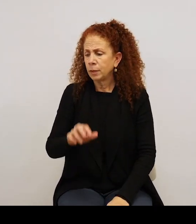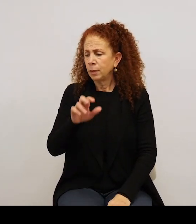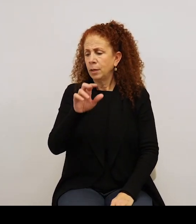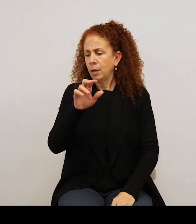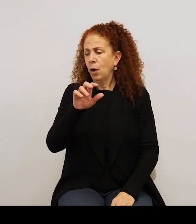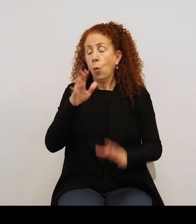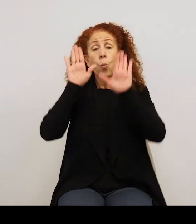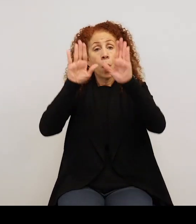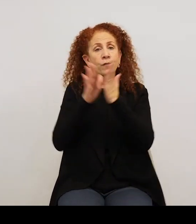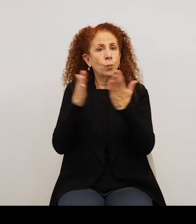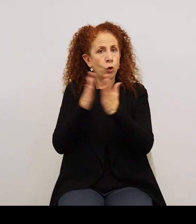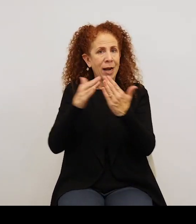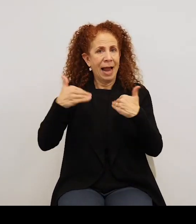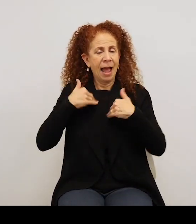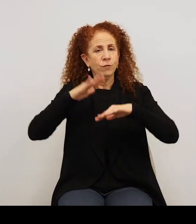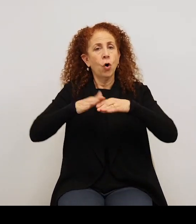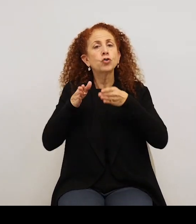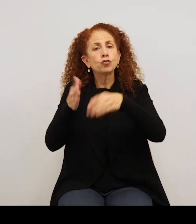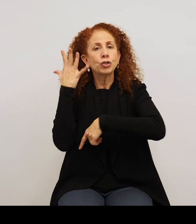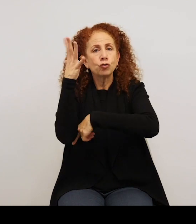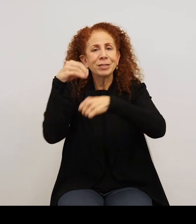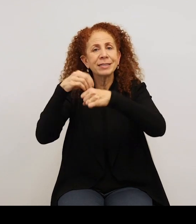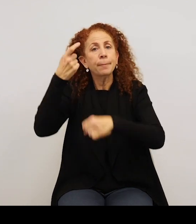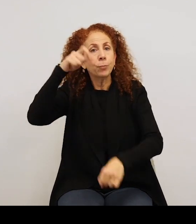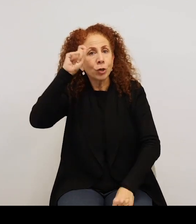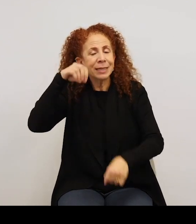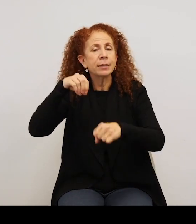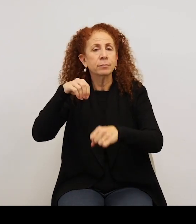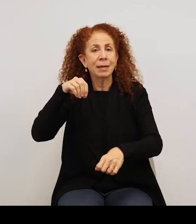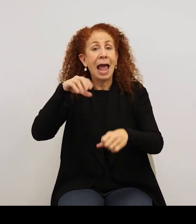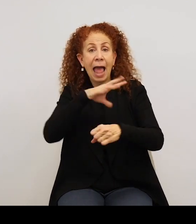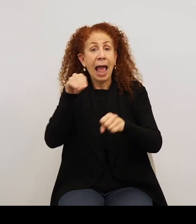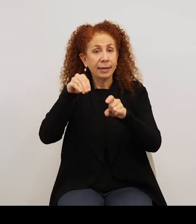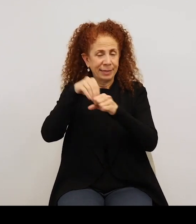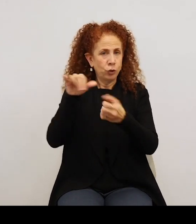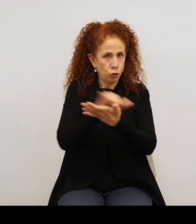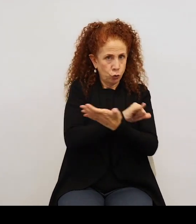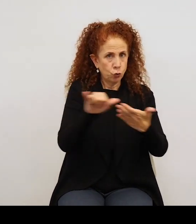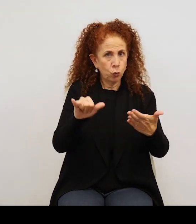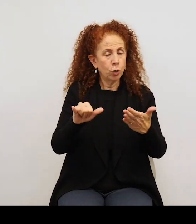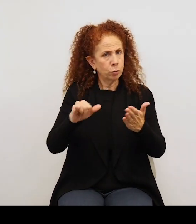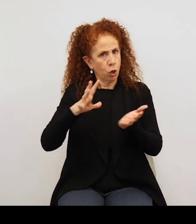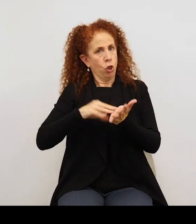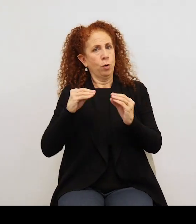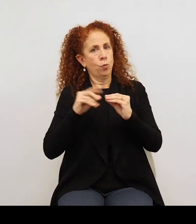that just came out on street trees in Berlin and New York. So they can learn a lot more about it.